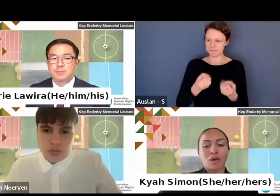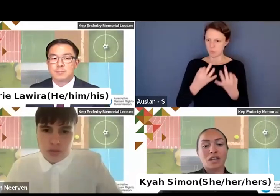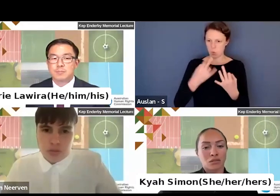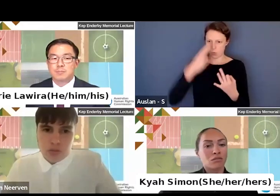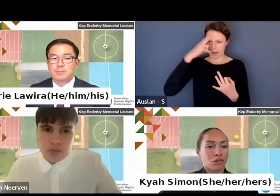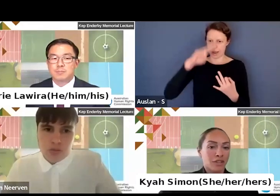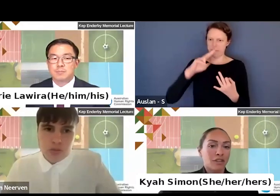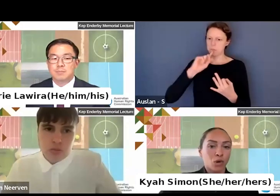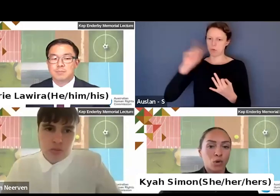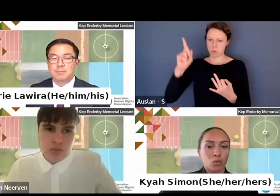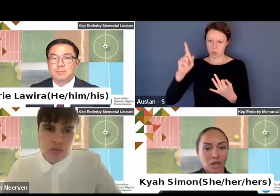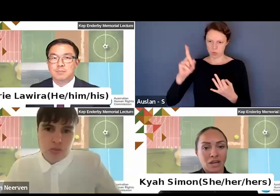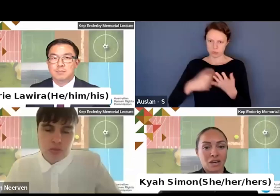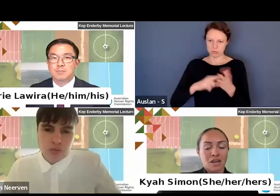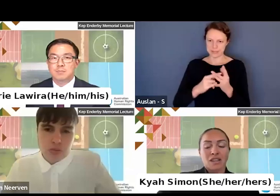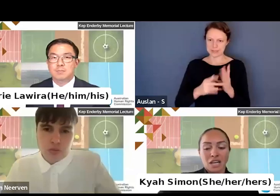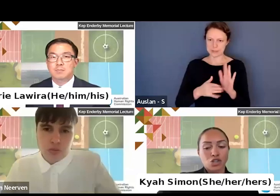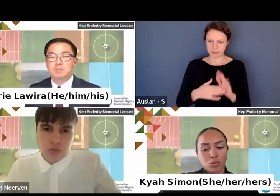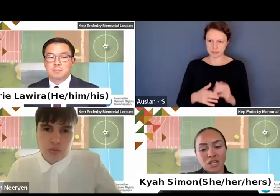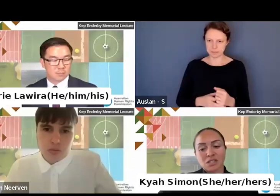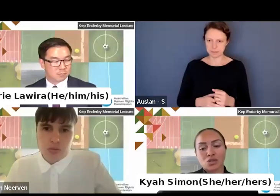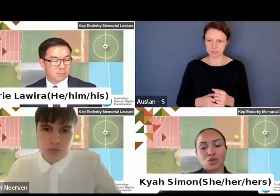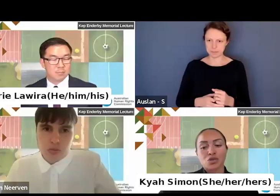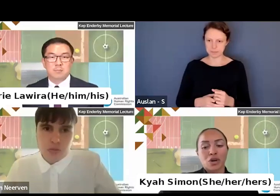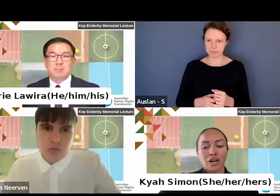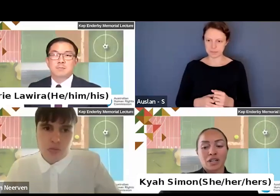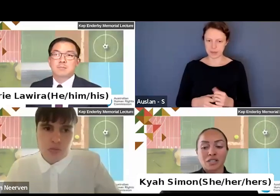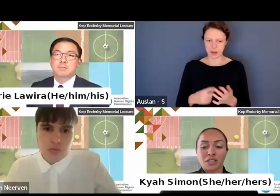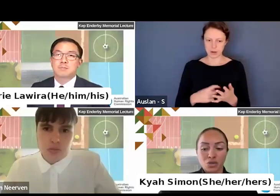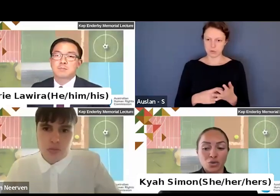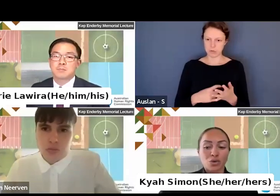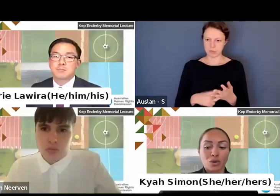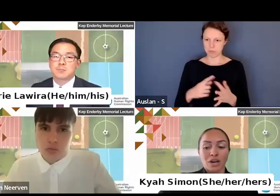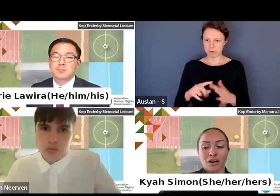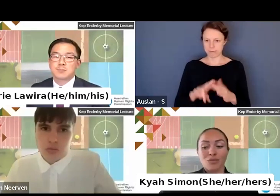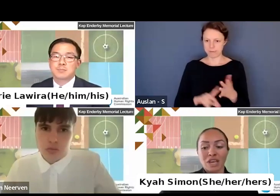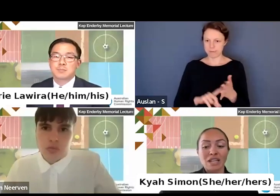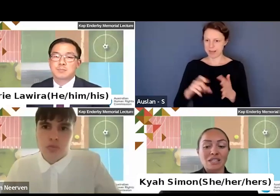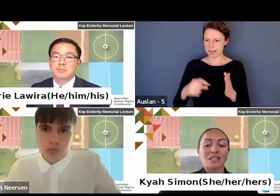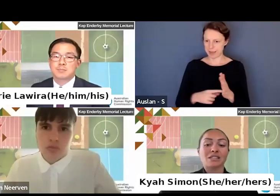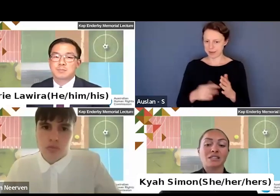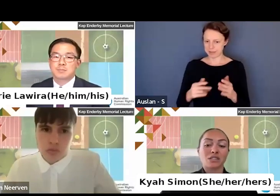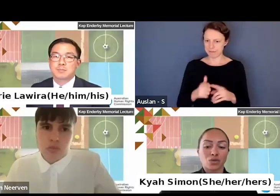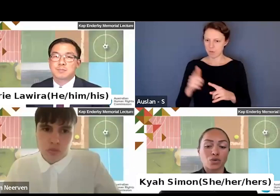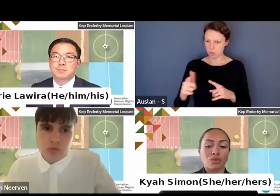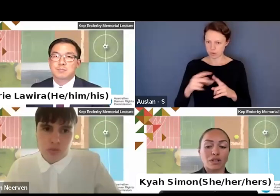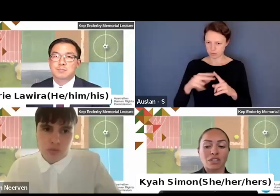and then reflect forward Will, then their job is to triage to the incidences to relevant